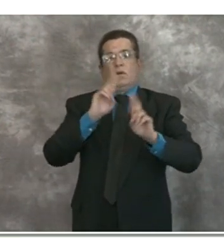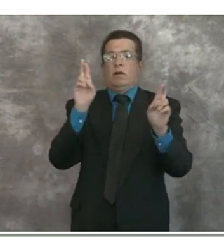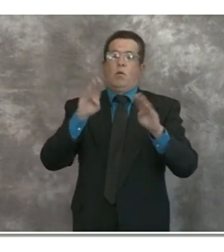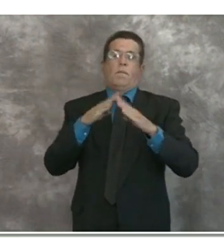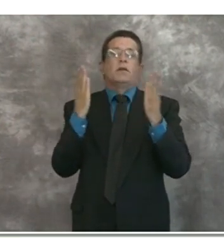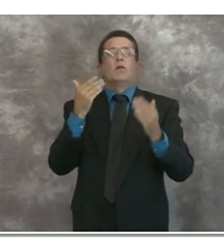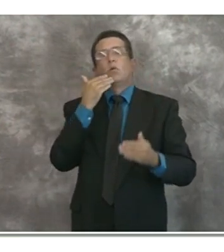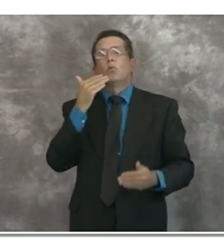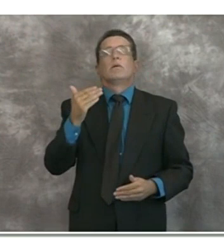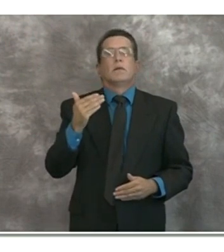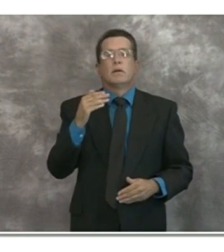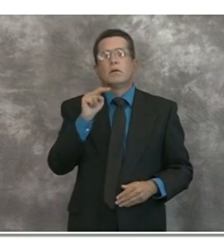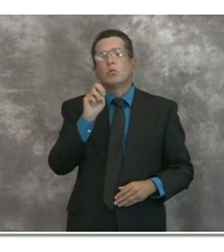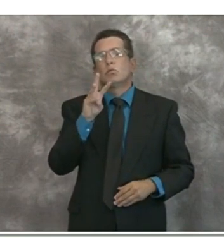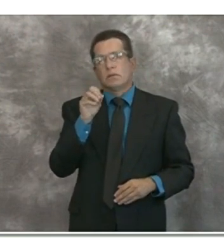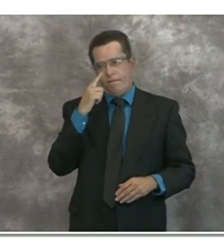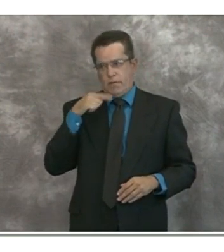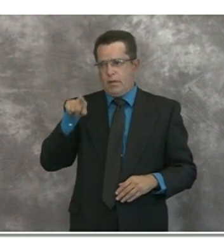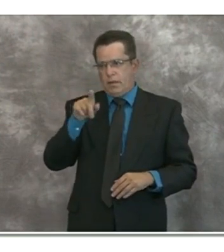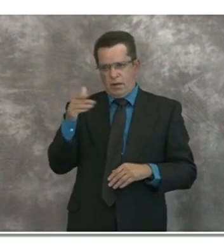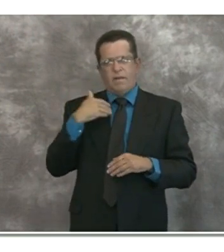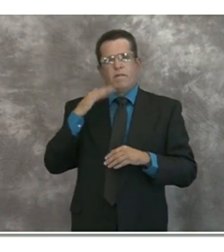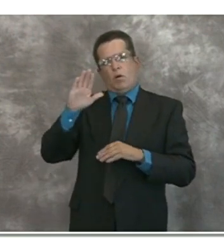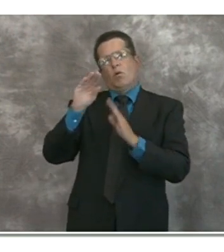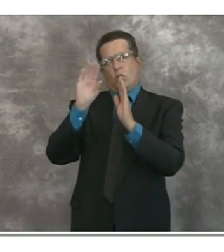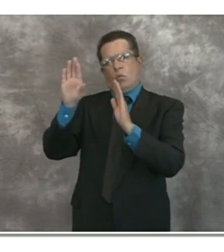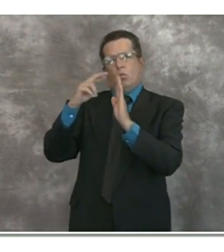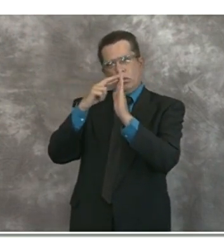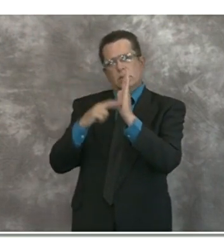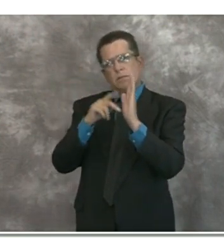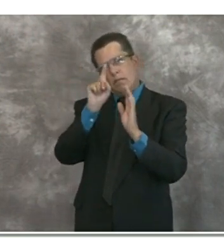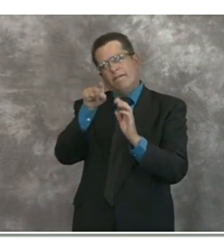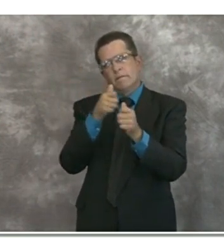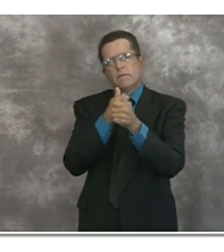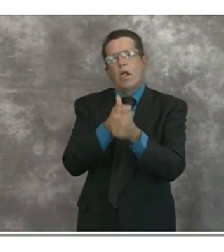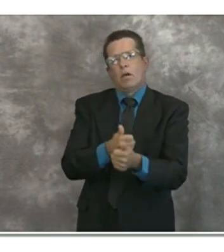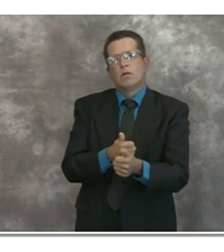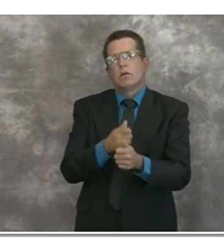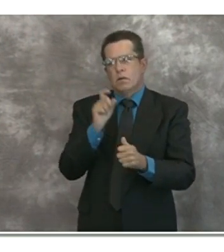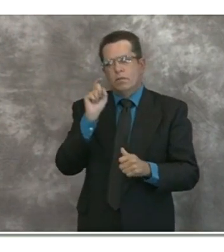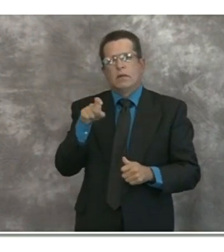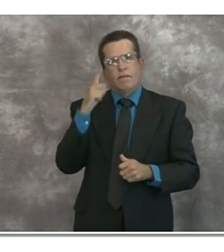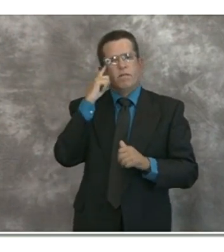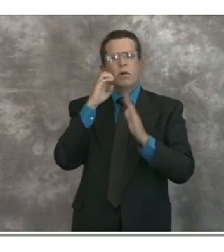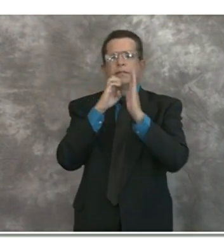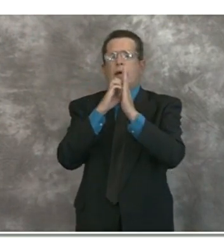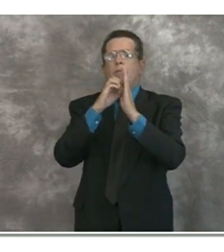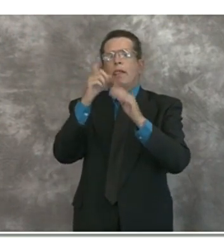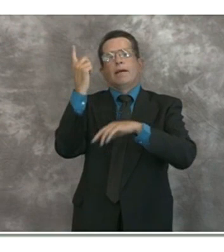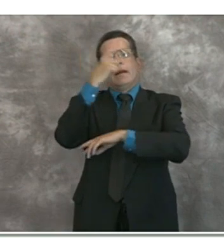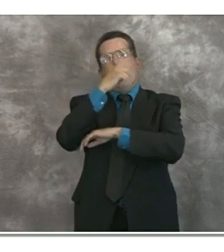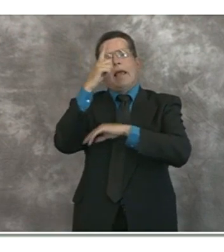BOATS. I'VE BEEN HEARING A LOT FROM THESE 2 SECTORS SO I'M SURE THEY'RE DELIGHTED TO SHARE THIS GOOD NEWS. AND AGAIN EACH ACTIVITY WILL HAVE